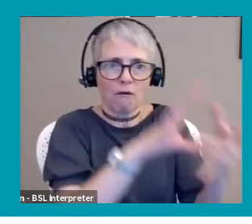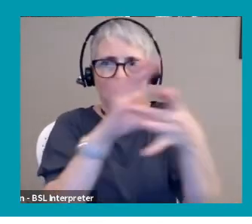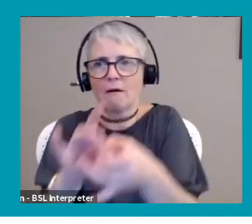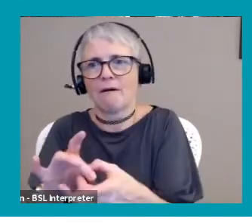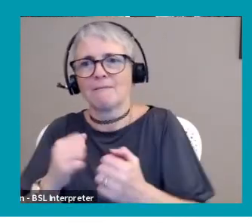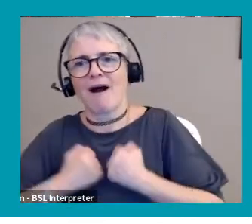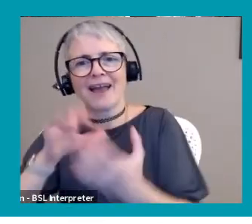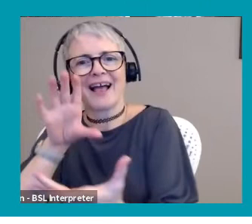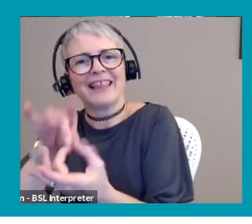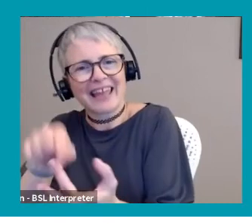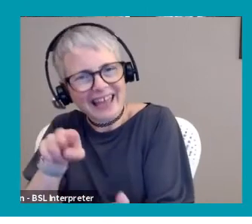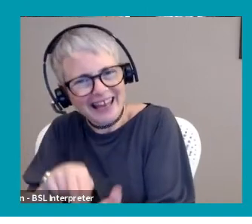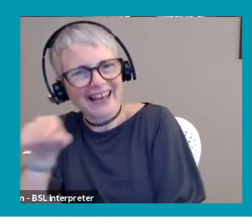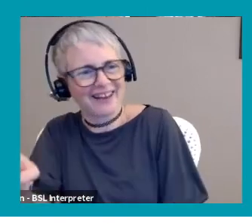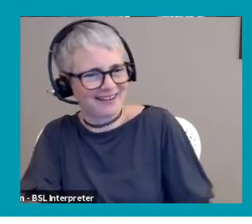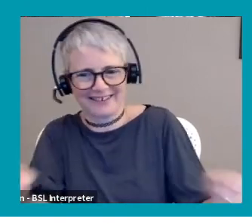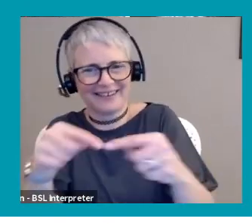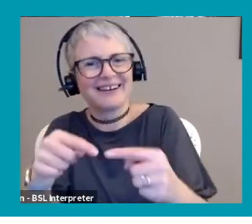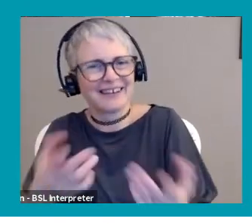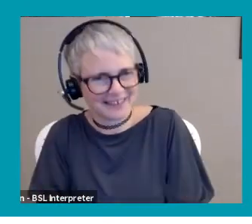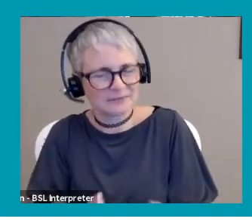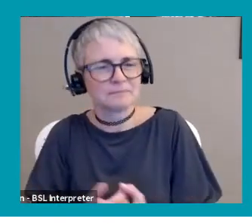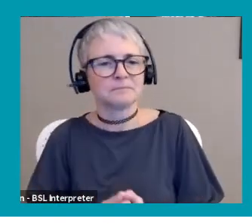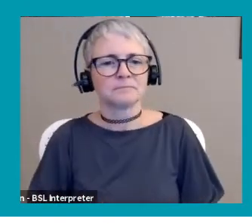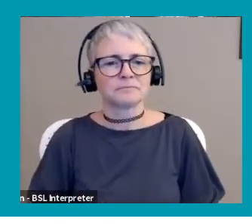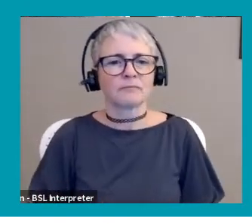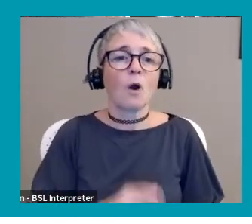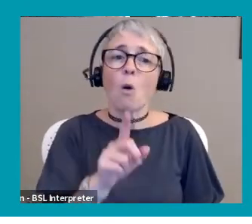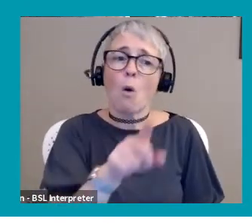You can engage with others by following them like do you on LinkedIn